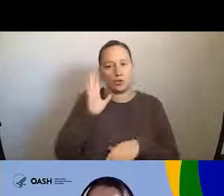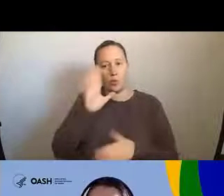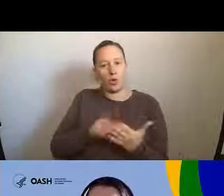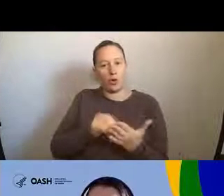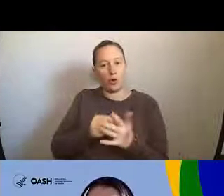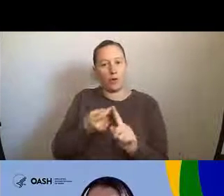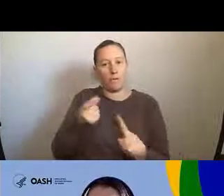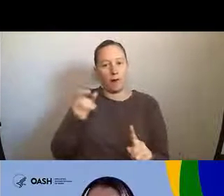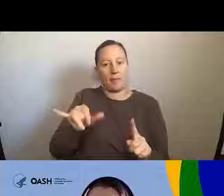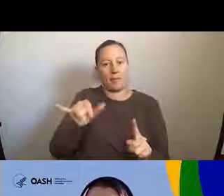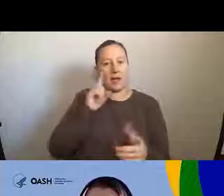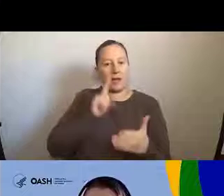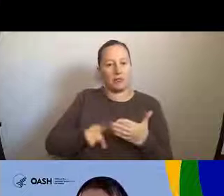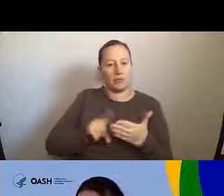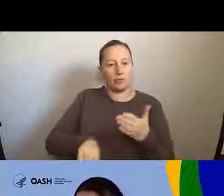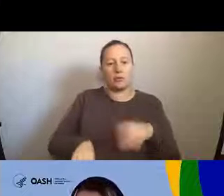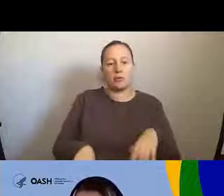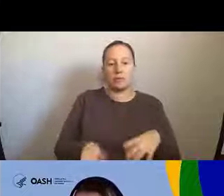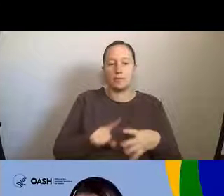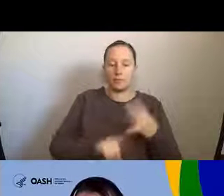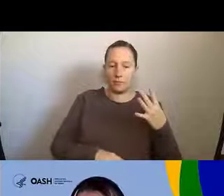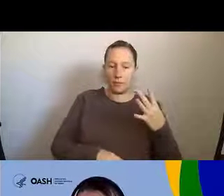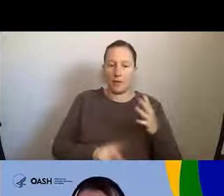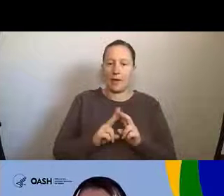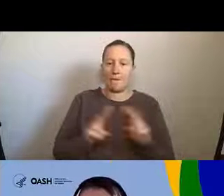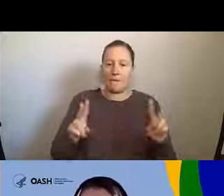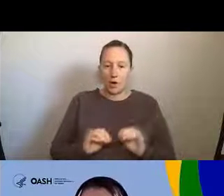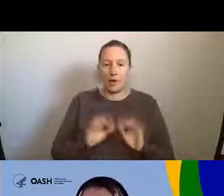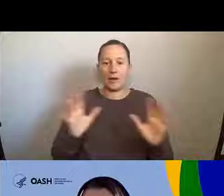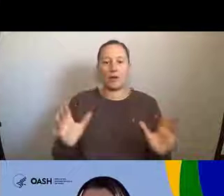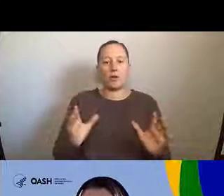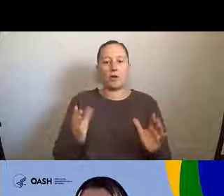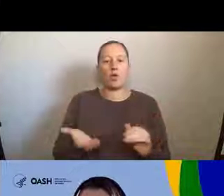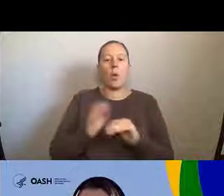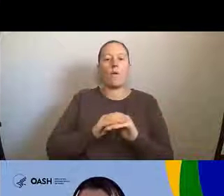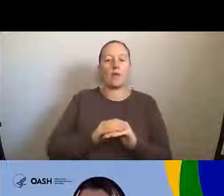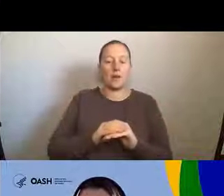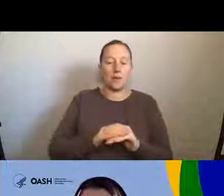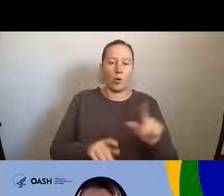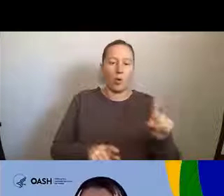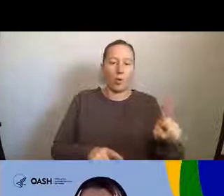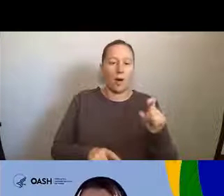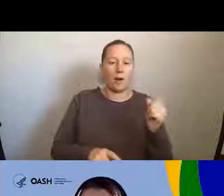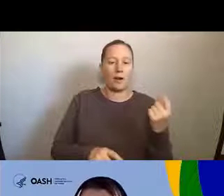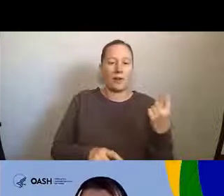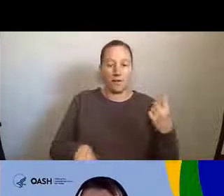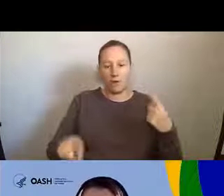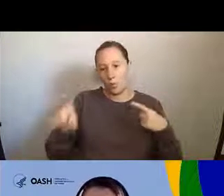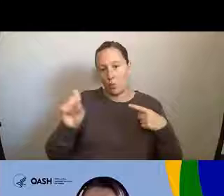So as you can see, there is very clear overlap between the 111 and the 120 review criteria,